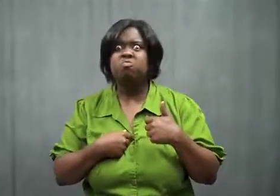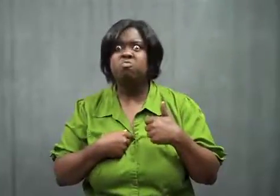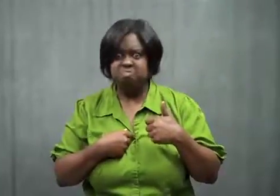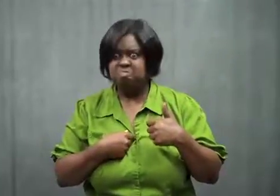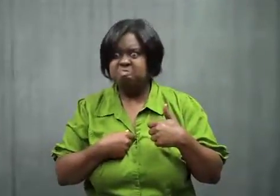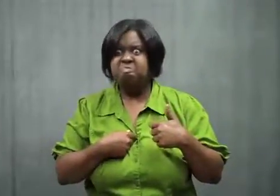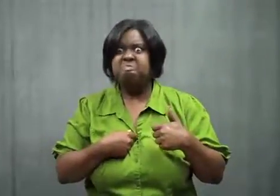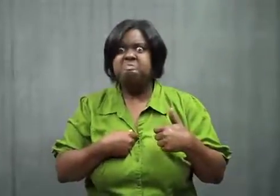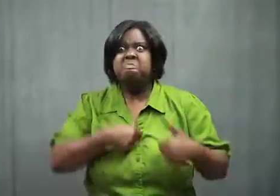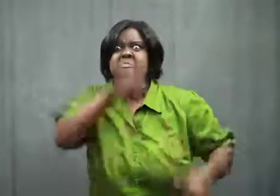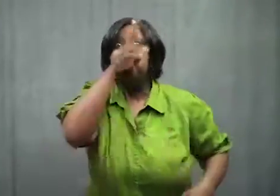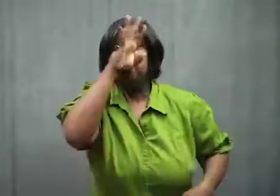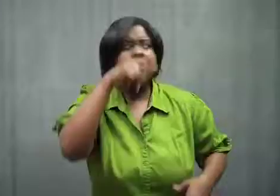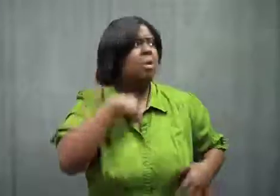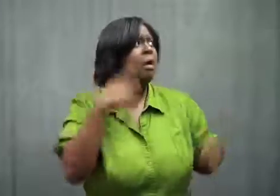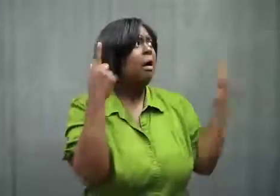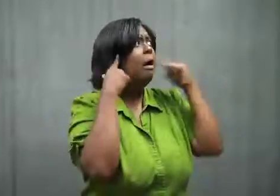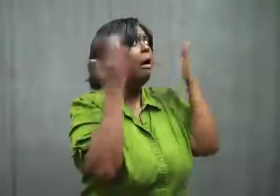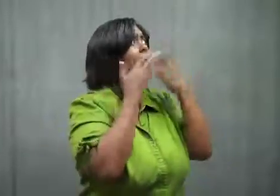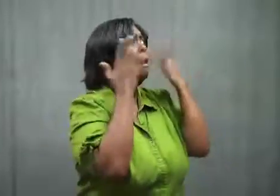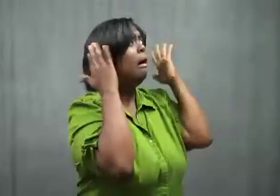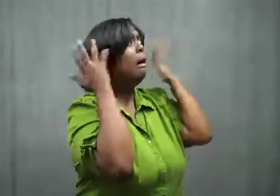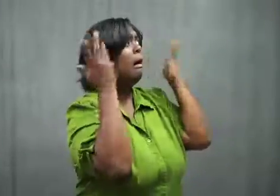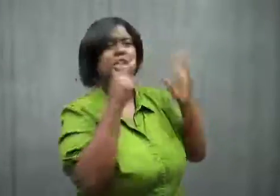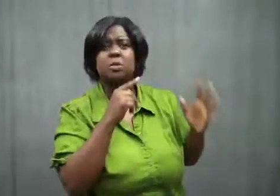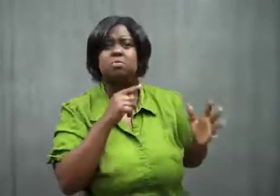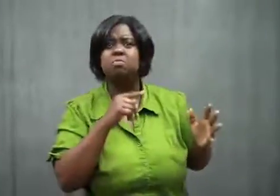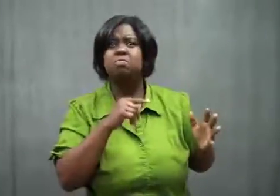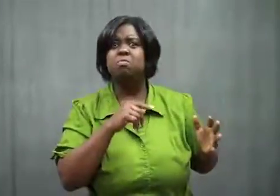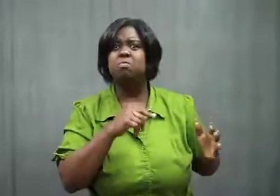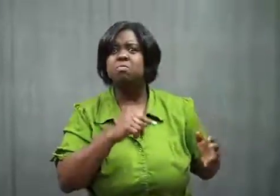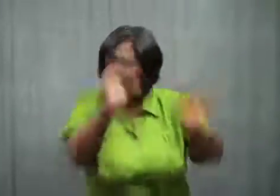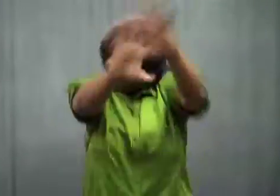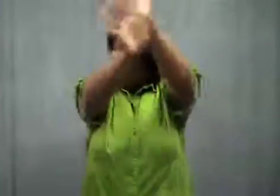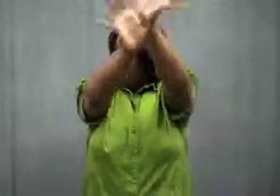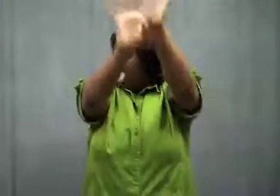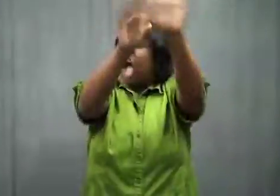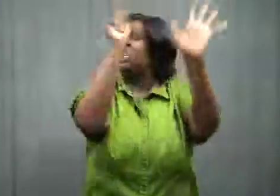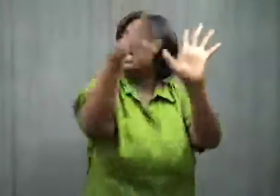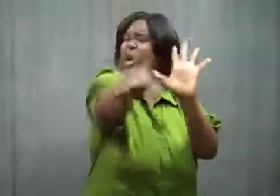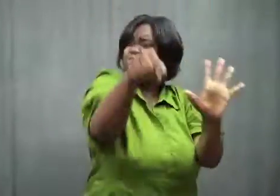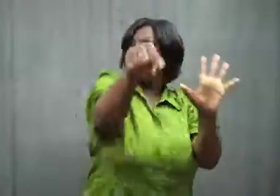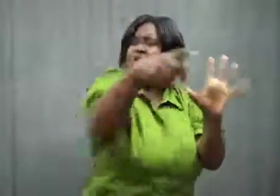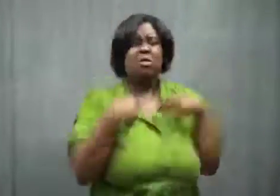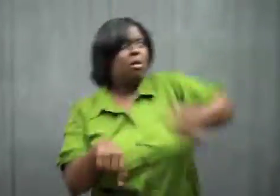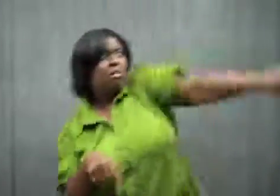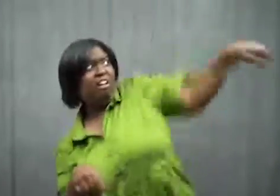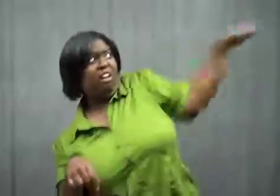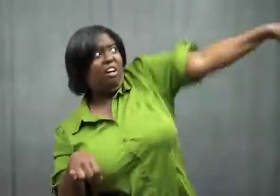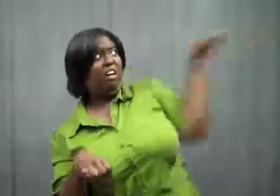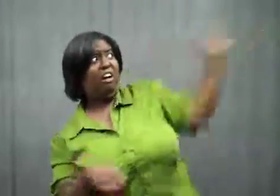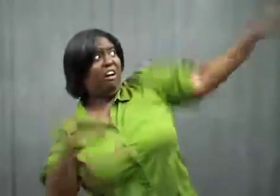He talked some more, I gestured that I couldn't hear.